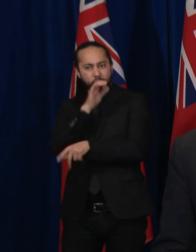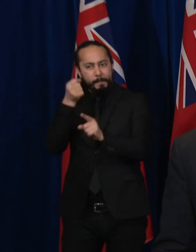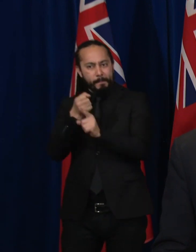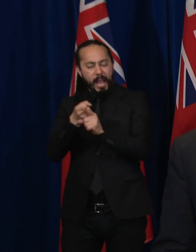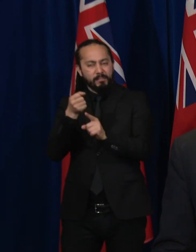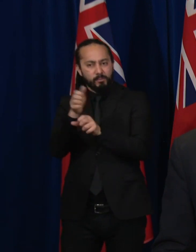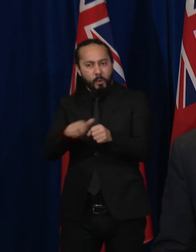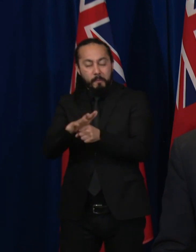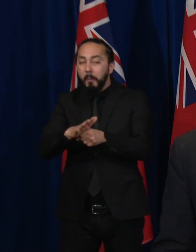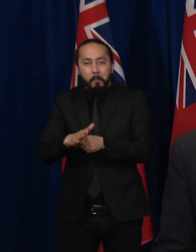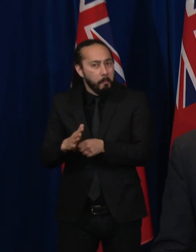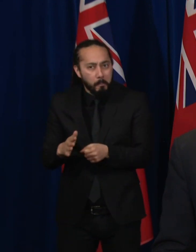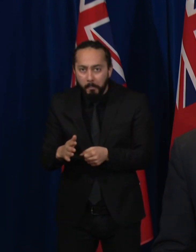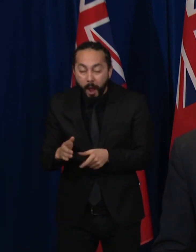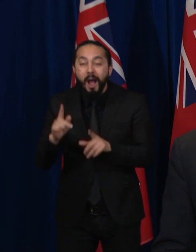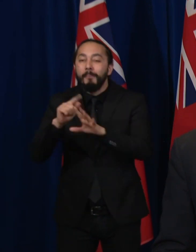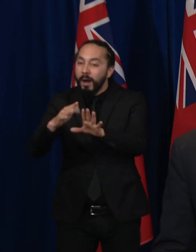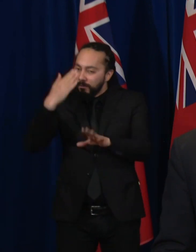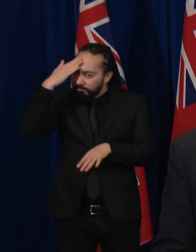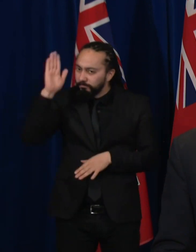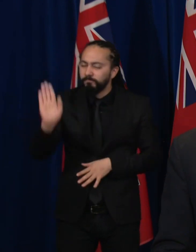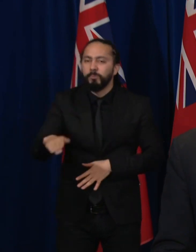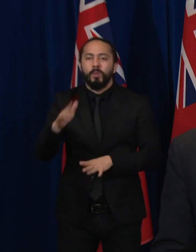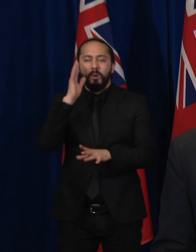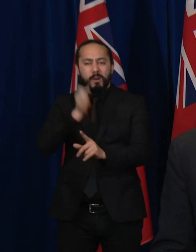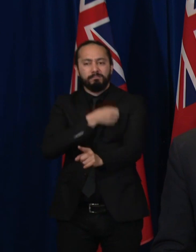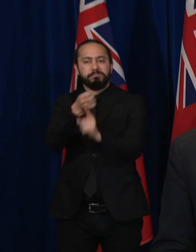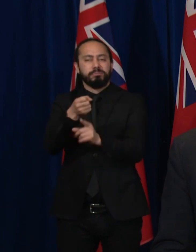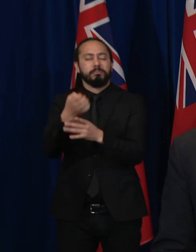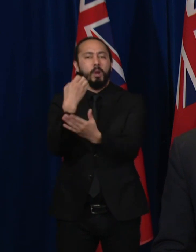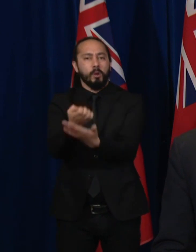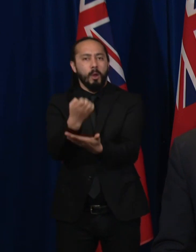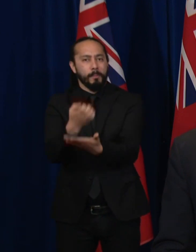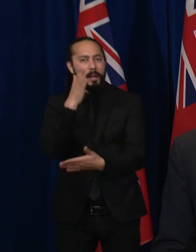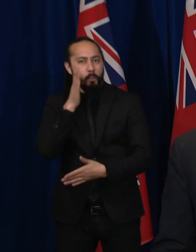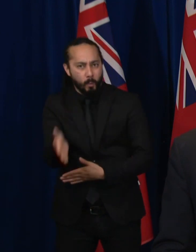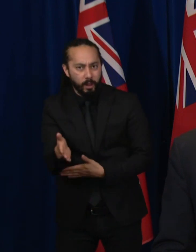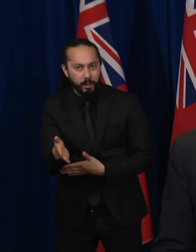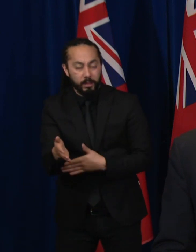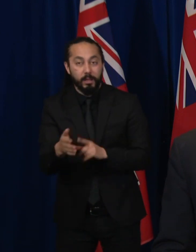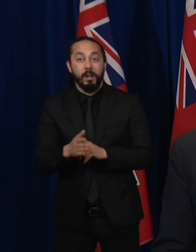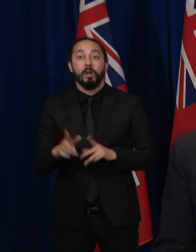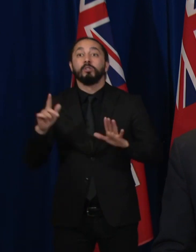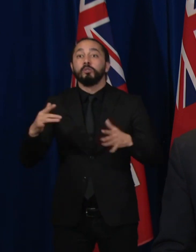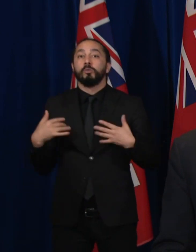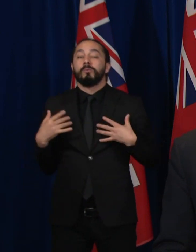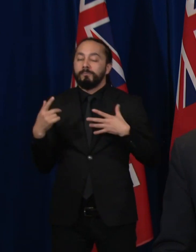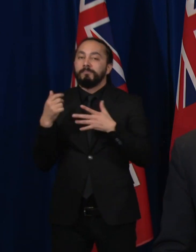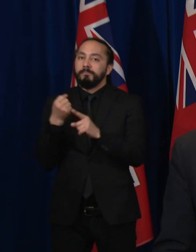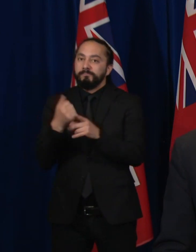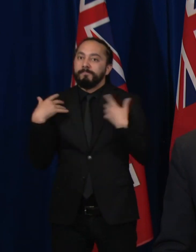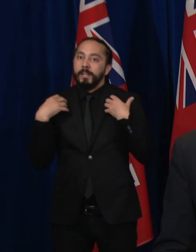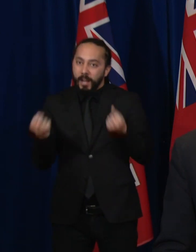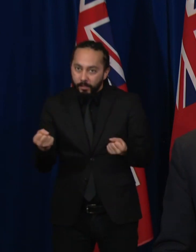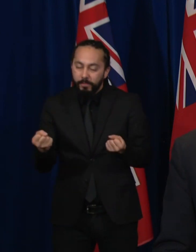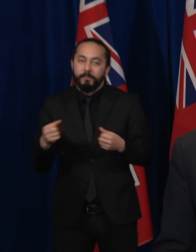the health of our economy. We do know have died in vain; that the nation, shall have a new birth of freedom, that, together, these actions can free up billions in cash flow for and that government of the people by the people for the people,